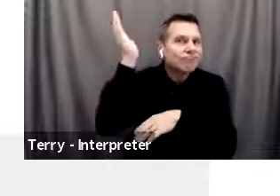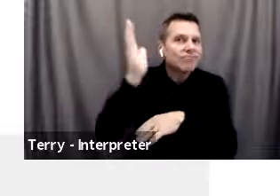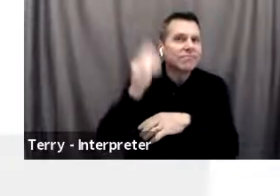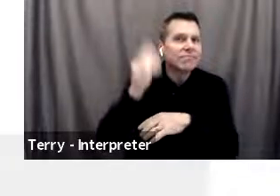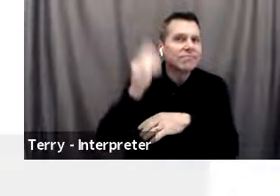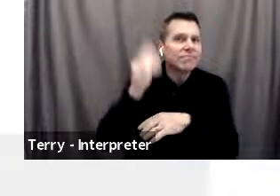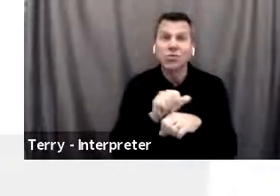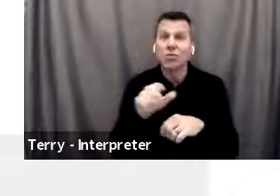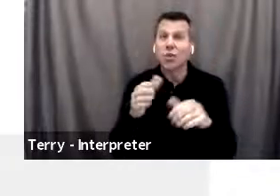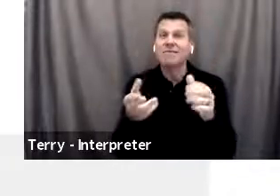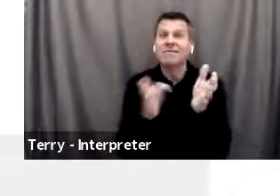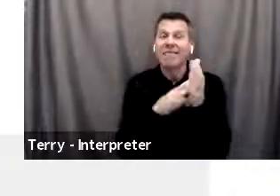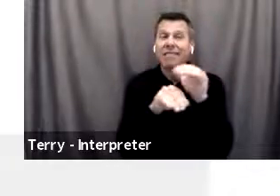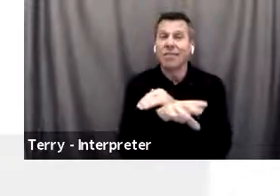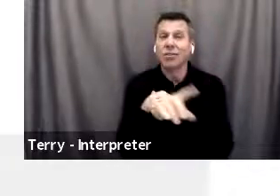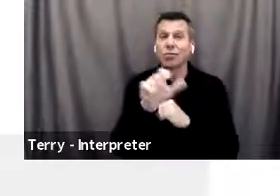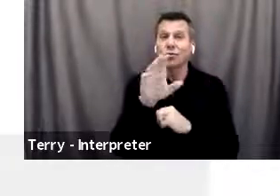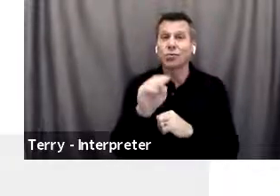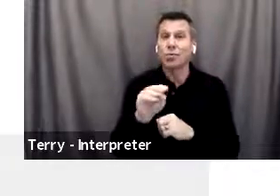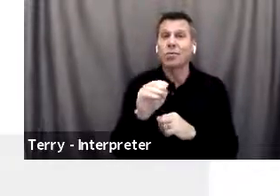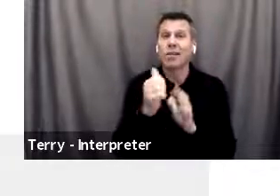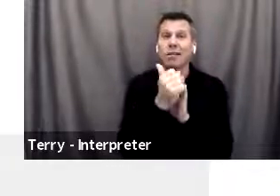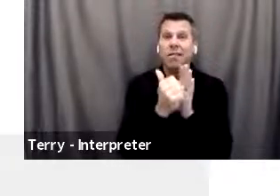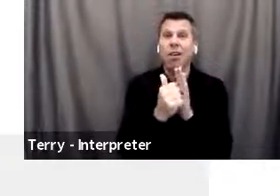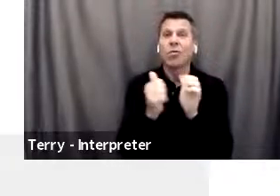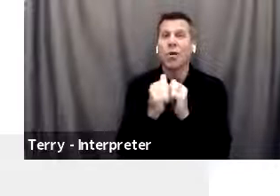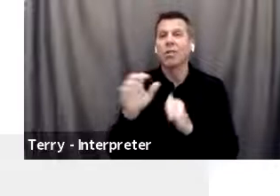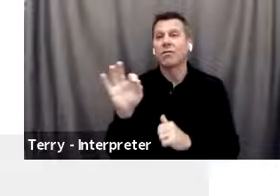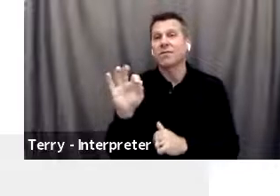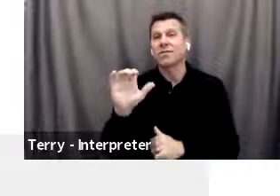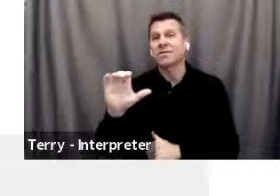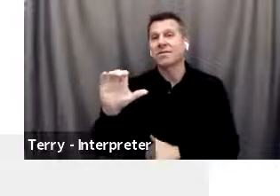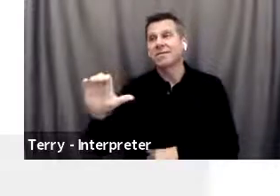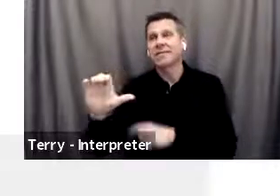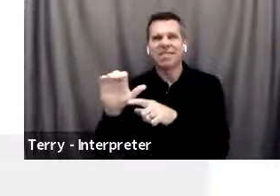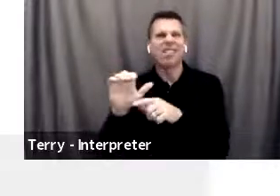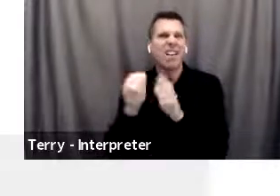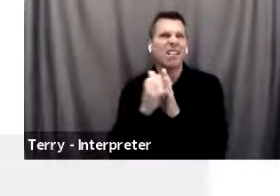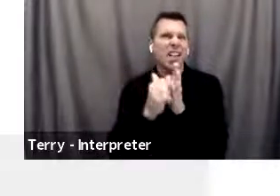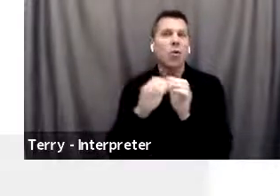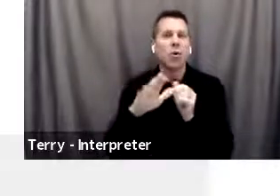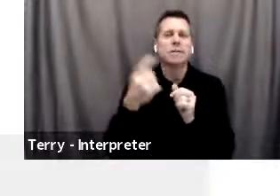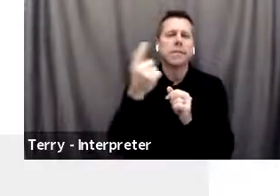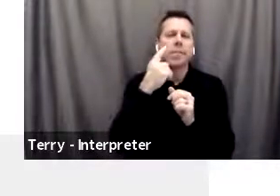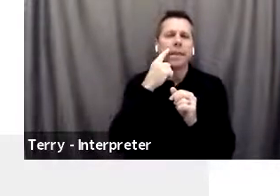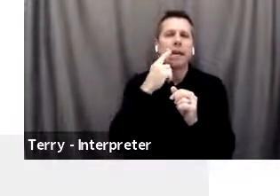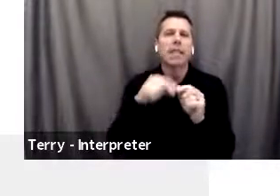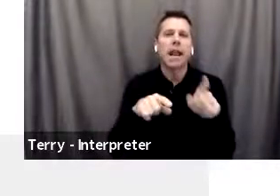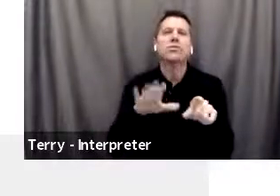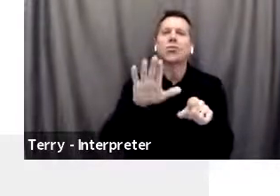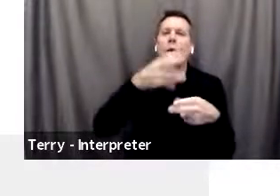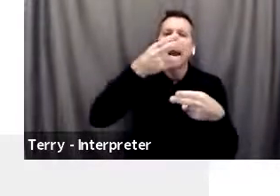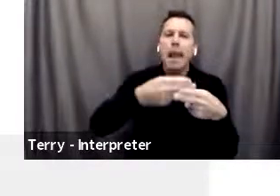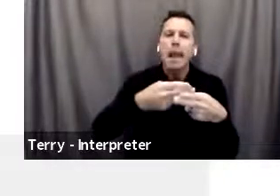account with either your Fresno City College email or an email that does state your name. That is how attendance will be taken for all